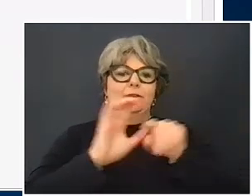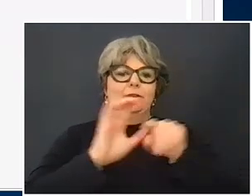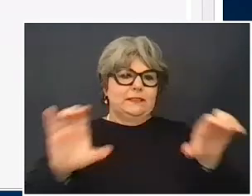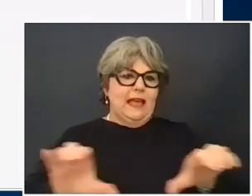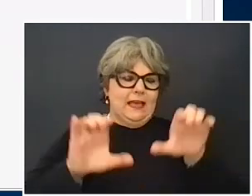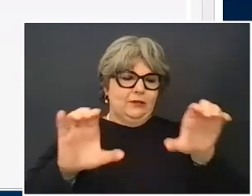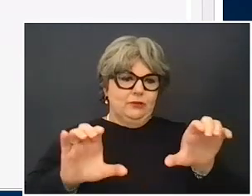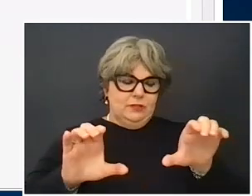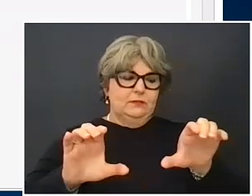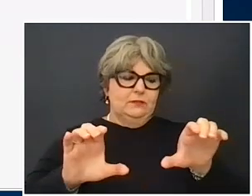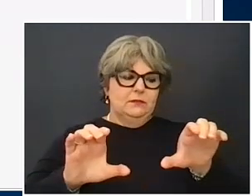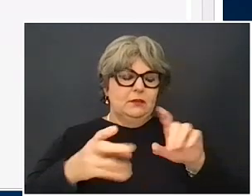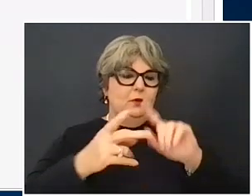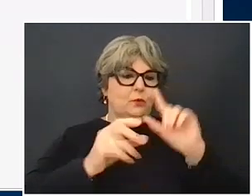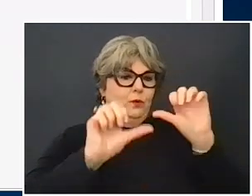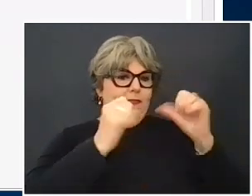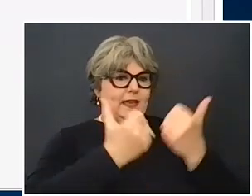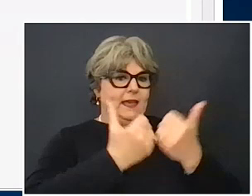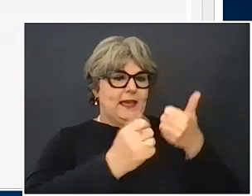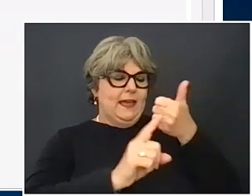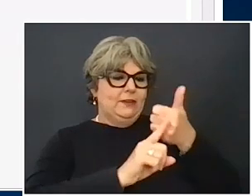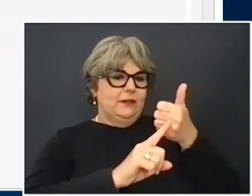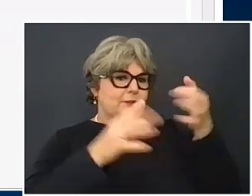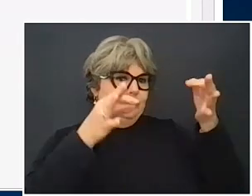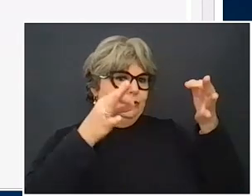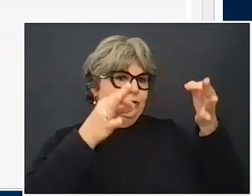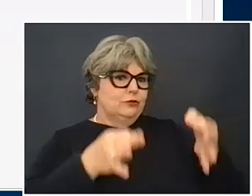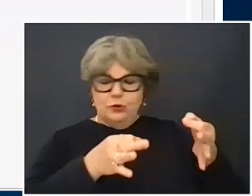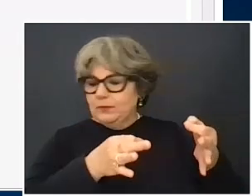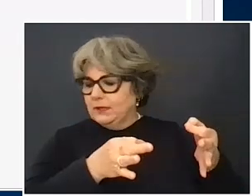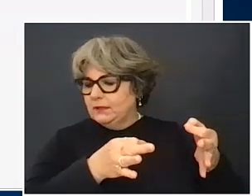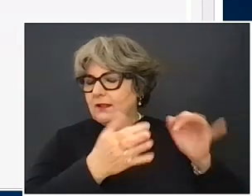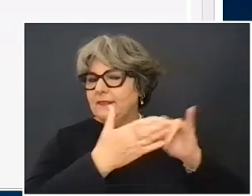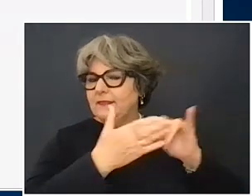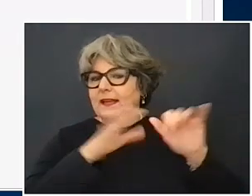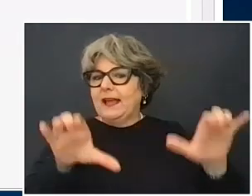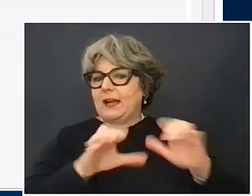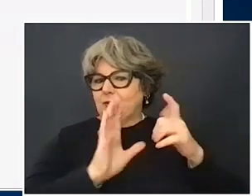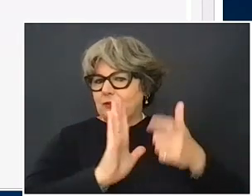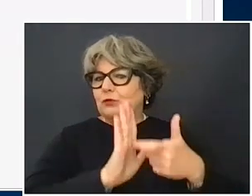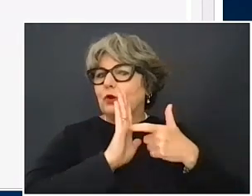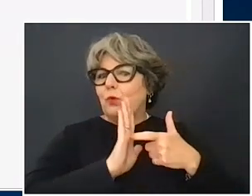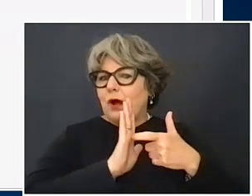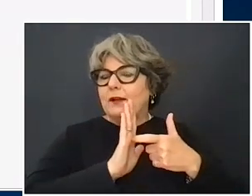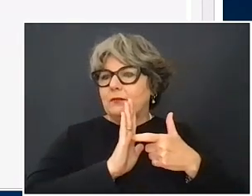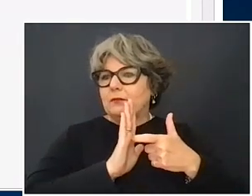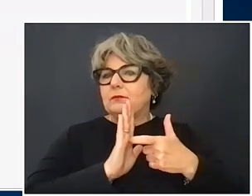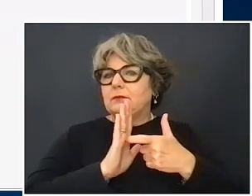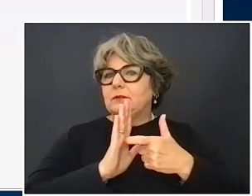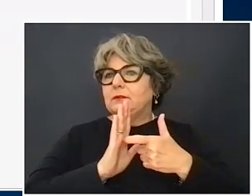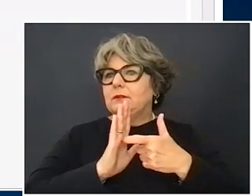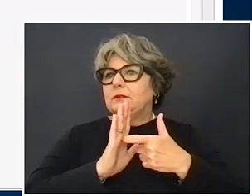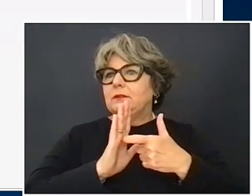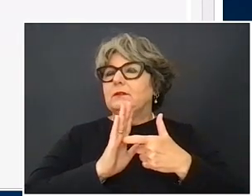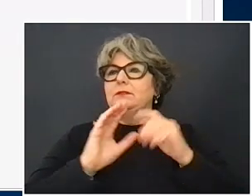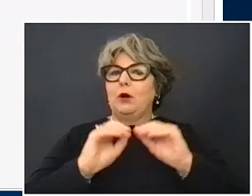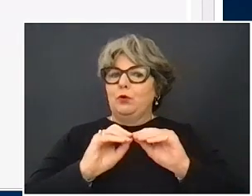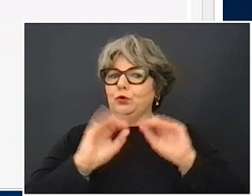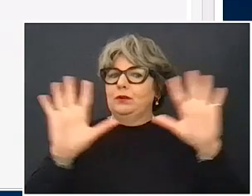the agency has determined that such action is required. So I wanted to clear that one up from yesterday too.